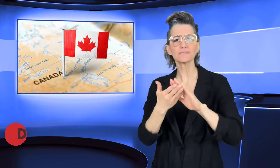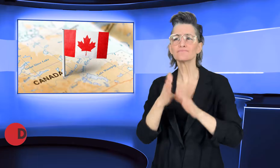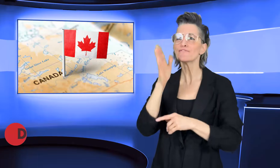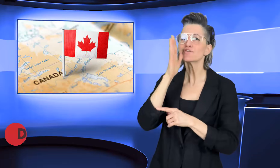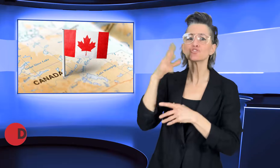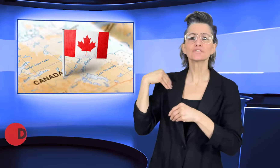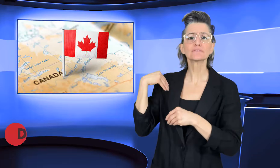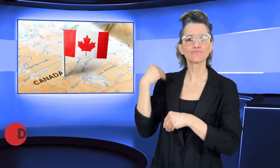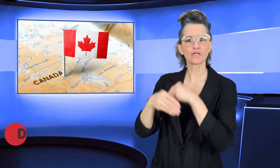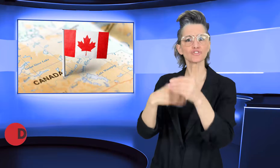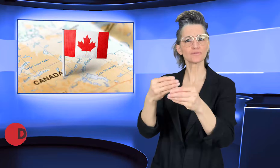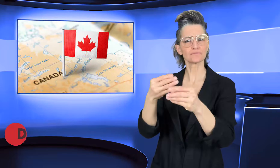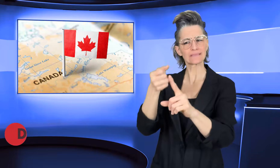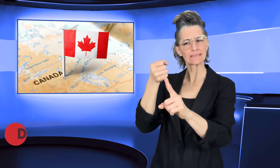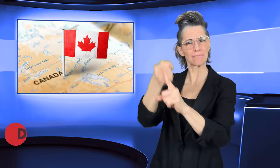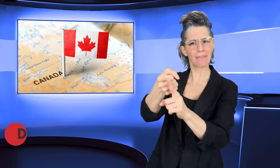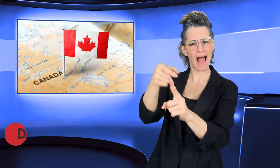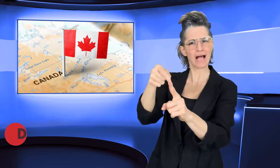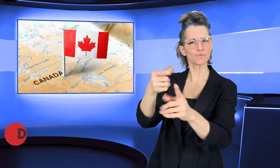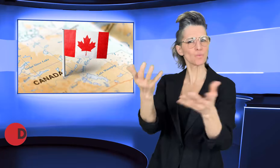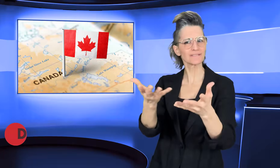and future generations?